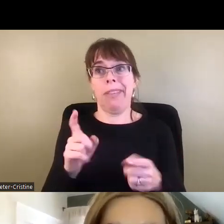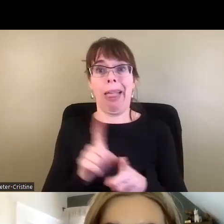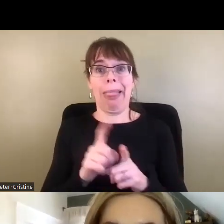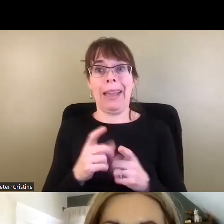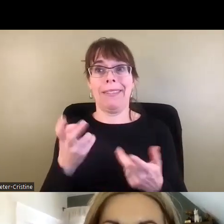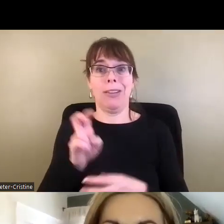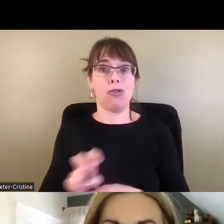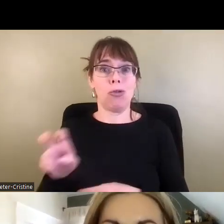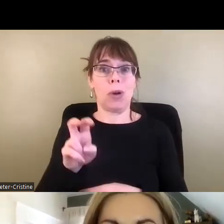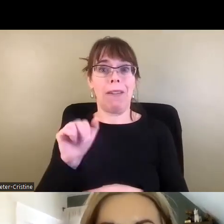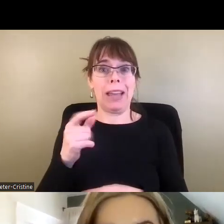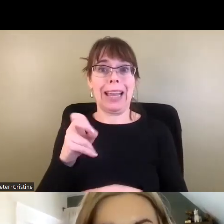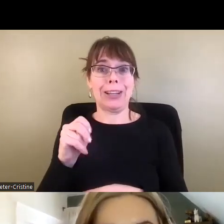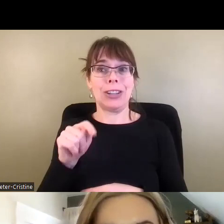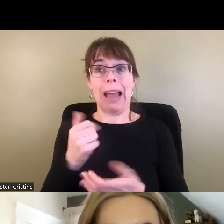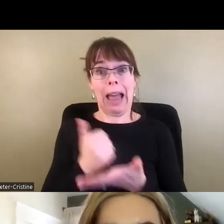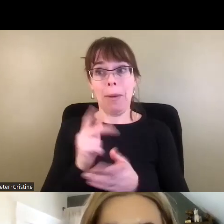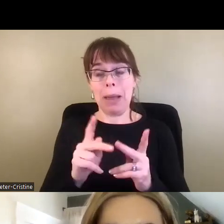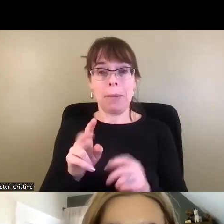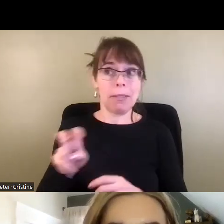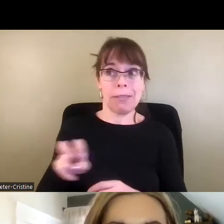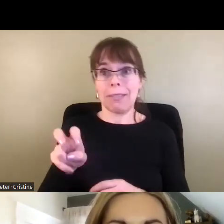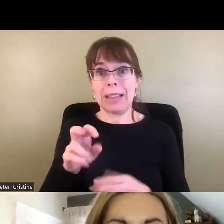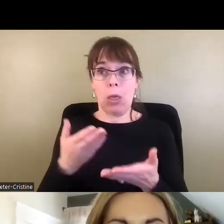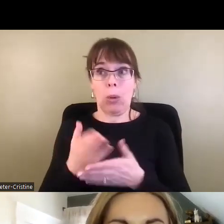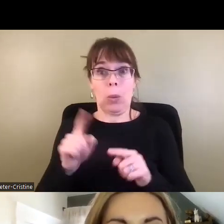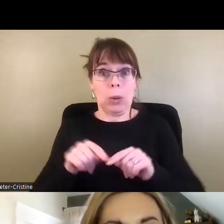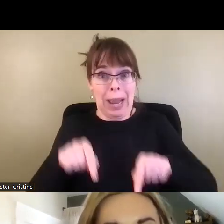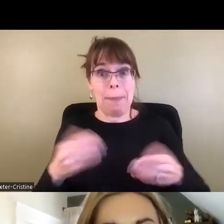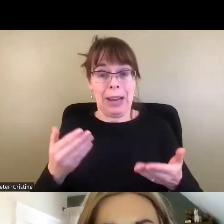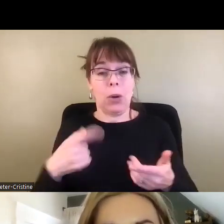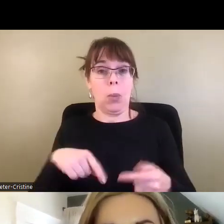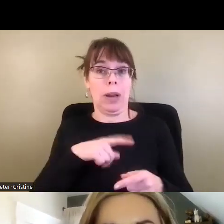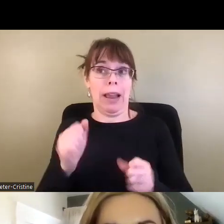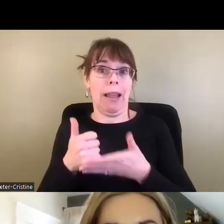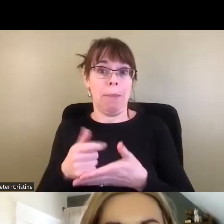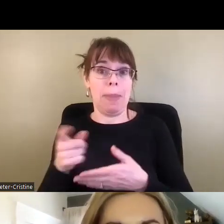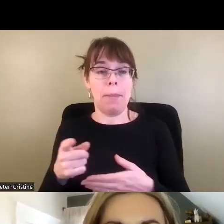helping people navigate their way here as well. So we partner with clinics across Colorado,